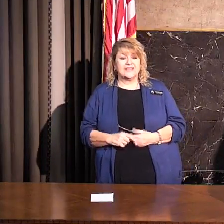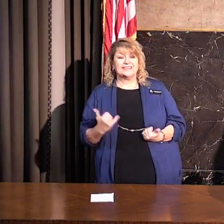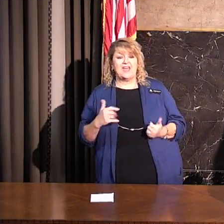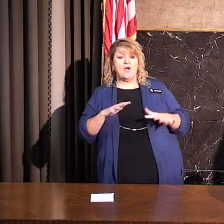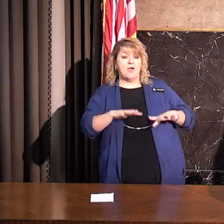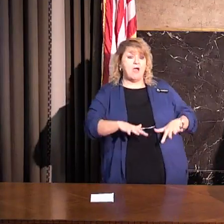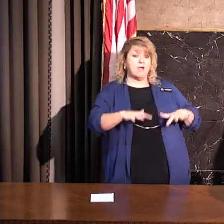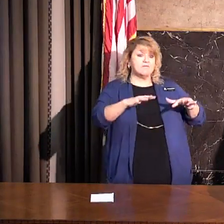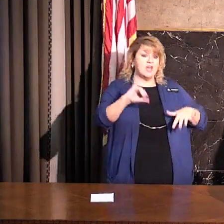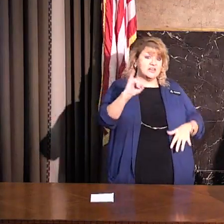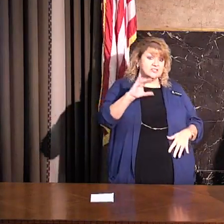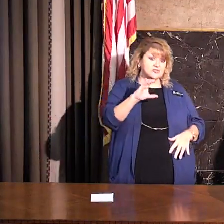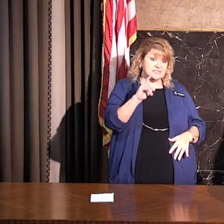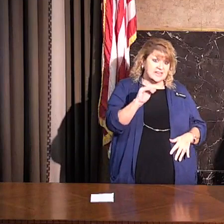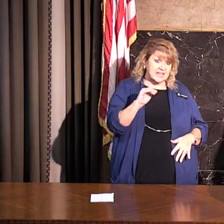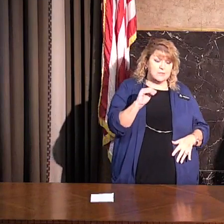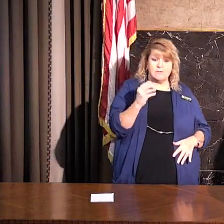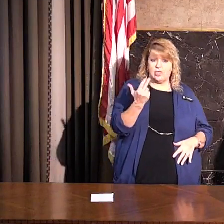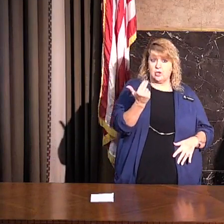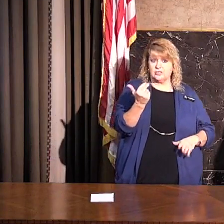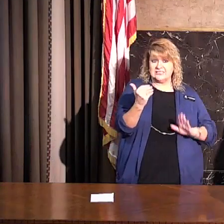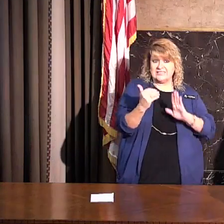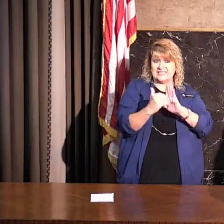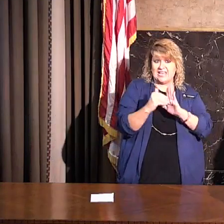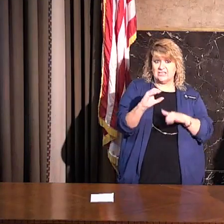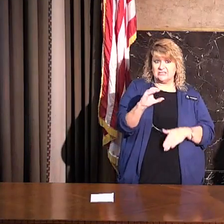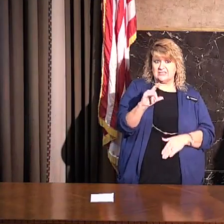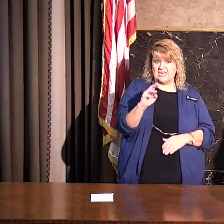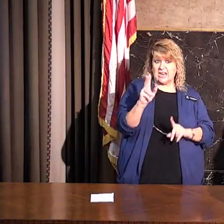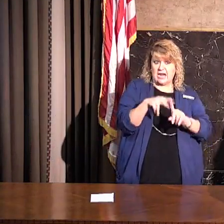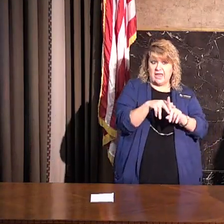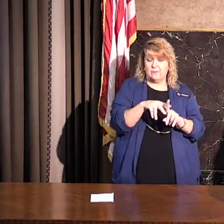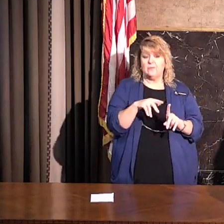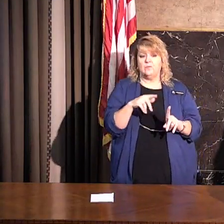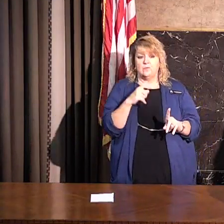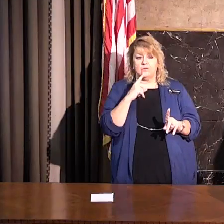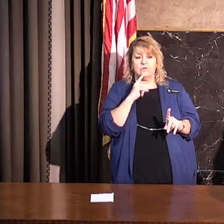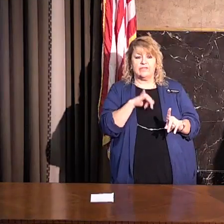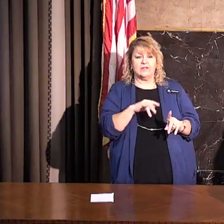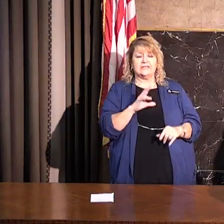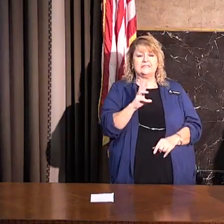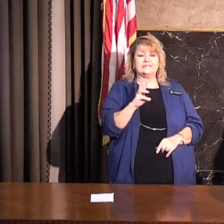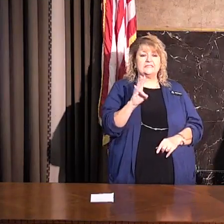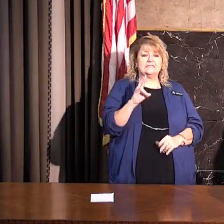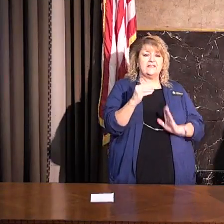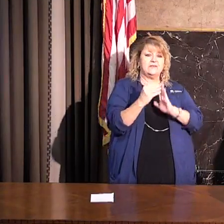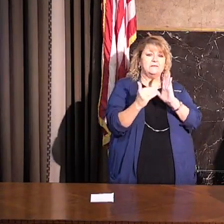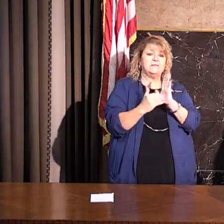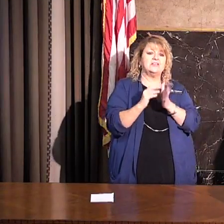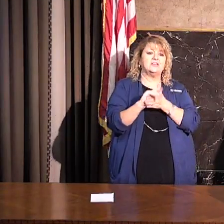respect to flood insurance claims, there have been almost 13 thousand claims filed in